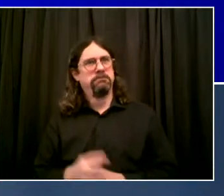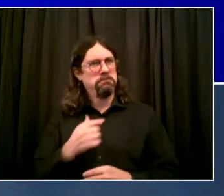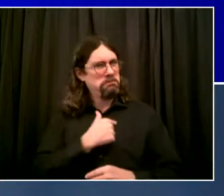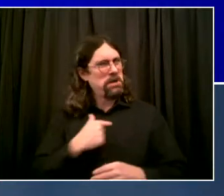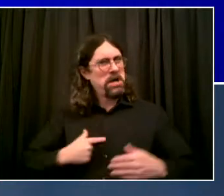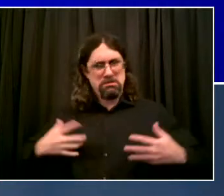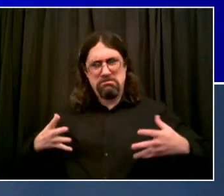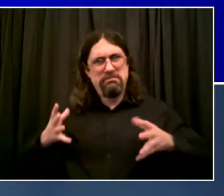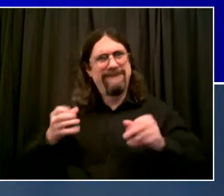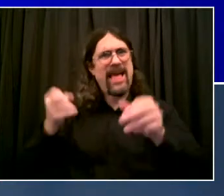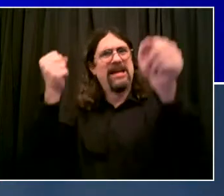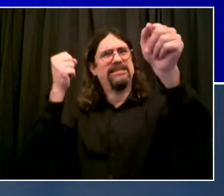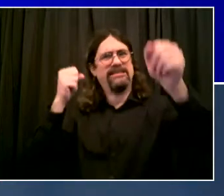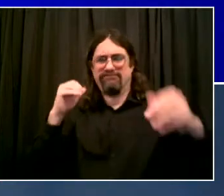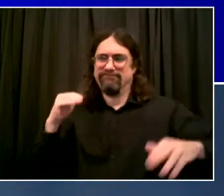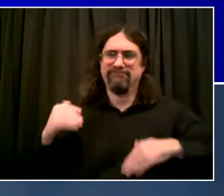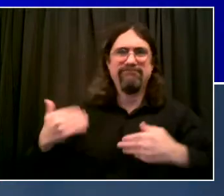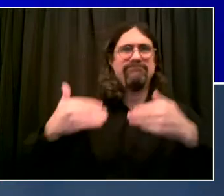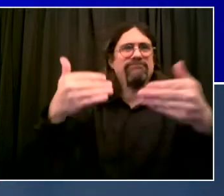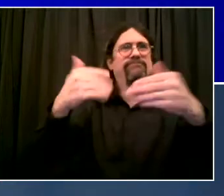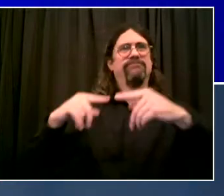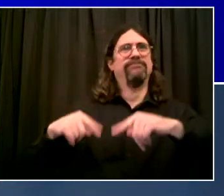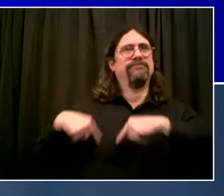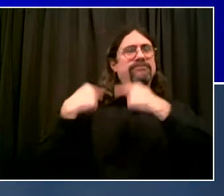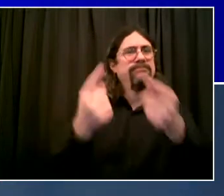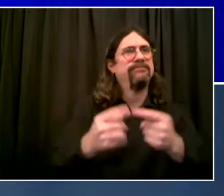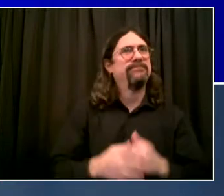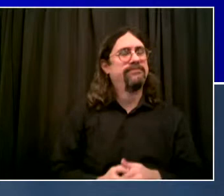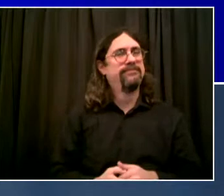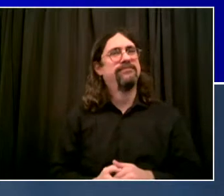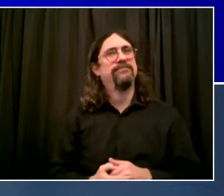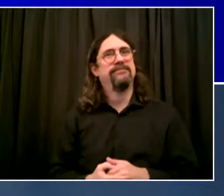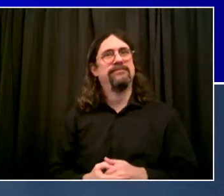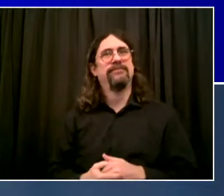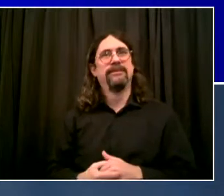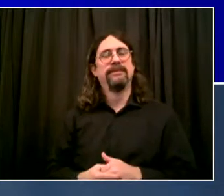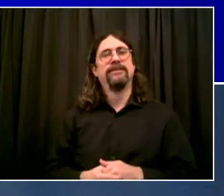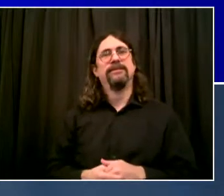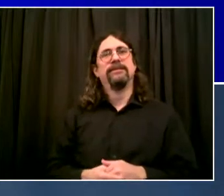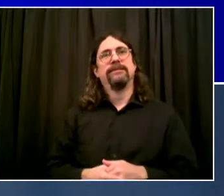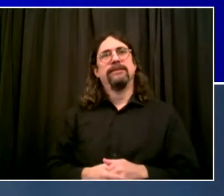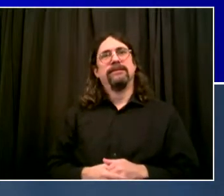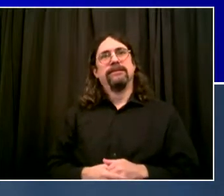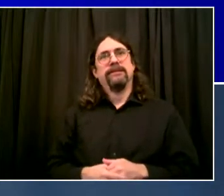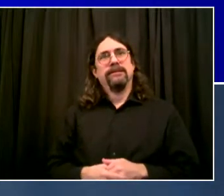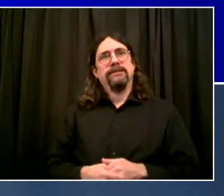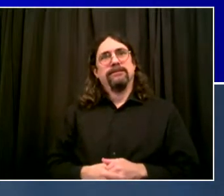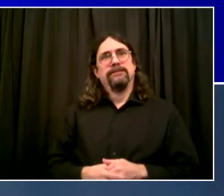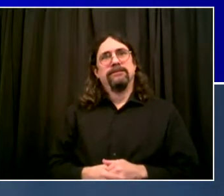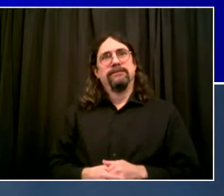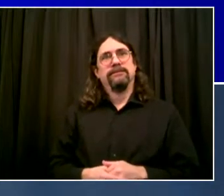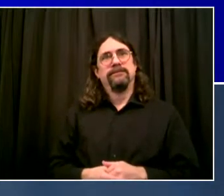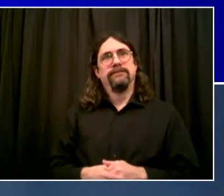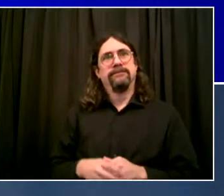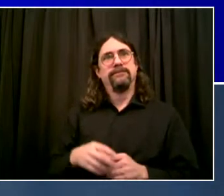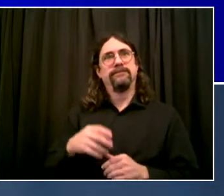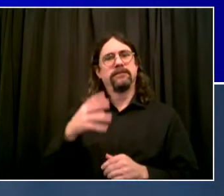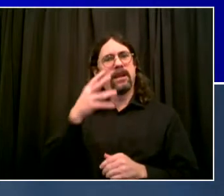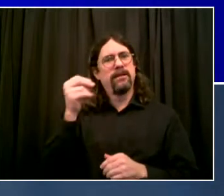WE ARE ABLE TO TAKE AT LELESTA E ONMMREO STEP TOWARD THHE REAL GRASSROOTS VACCINATION EFFORT WE WANT TO HAVE ANDND WE'RE BRINGING